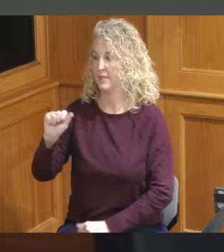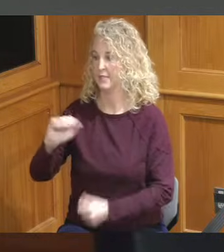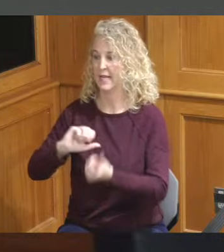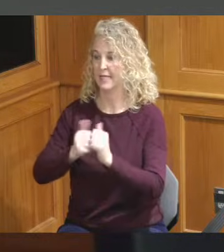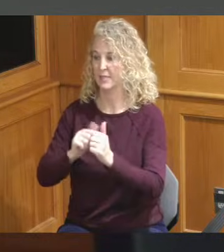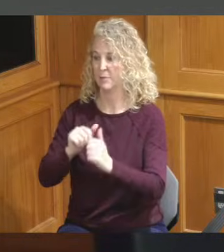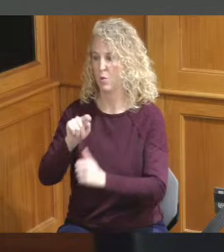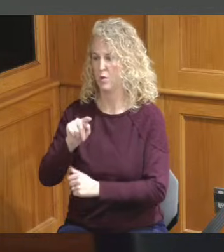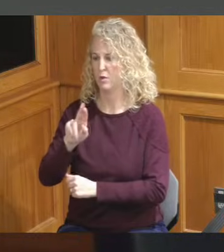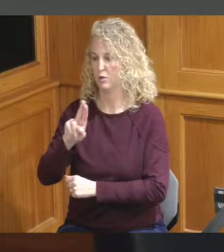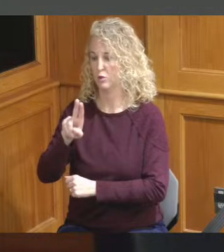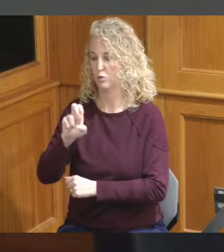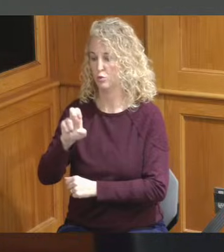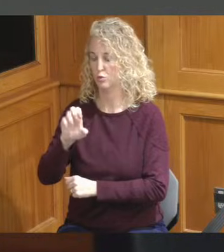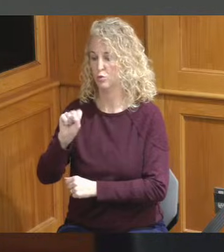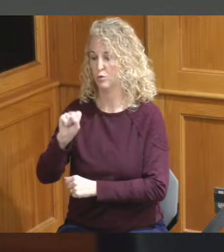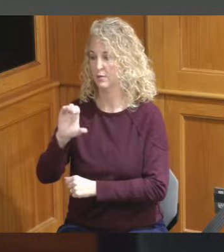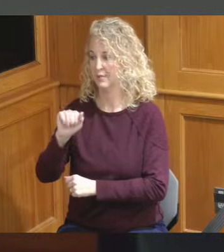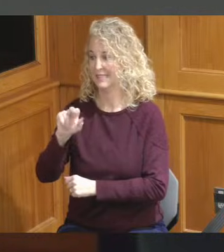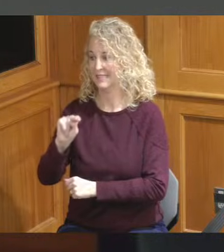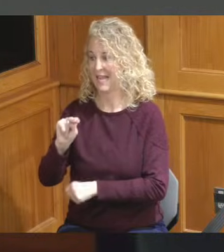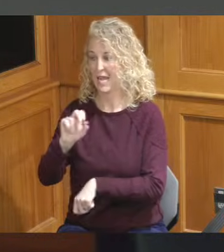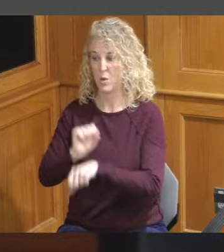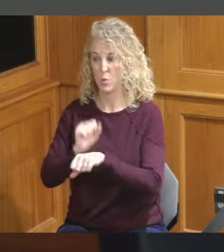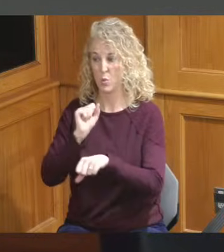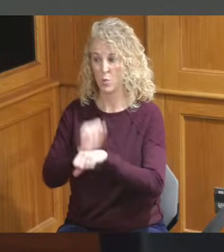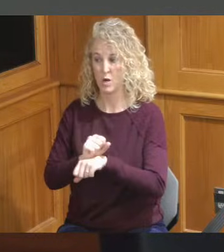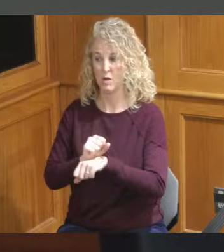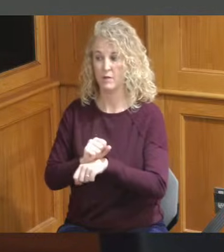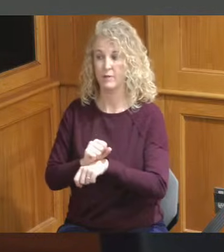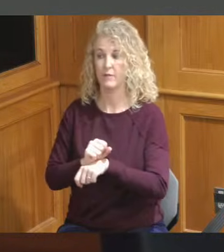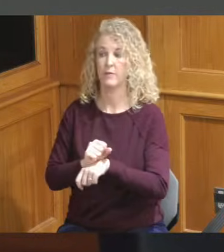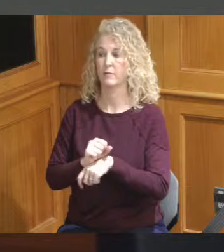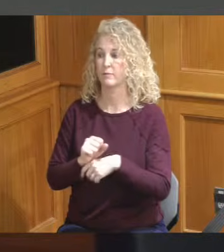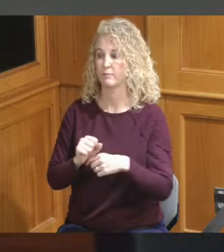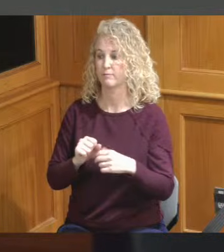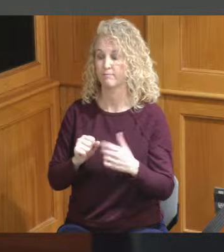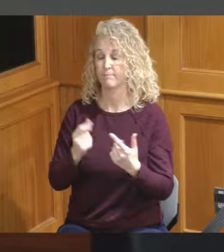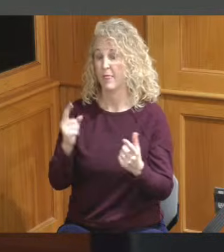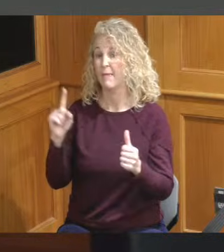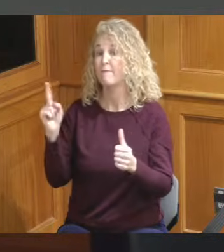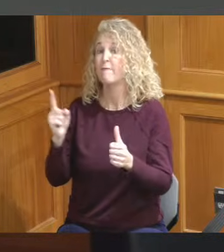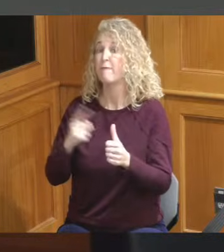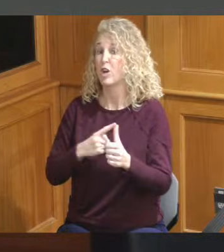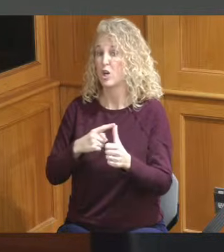Scan work for Great American Ballparks facility condition assessment. This is the first phase of